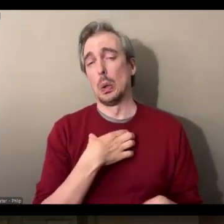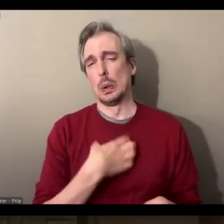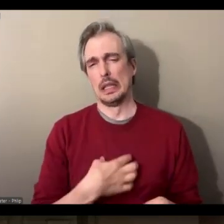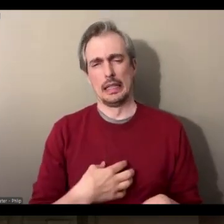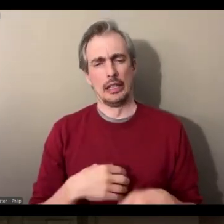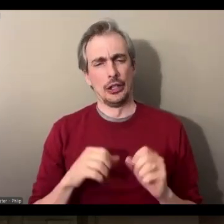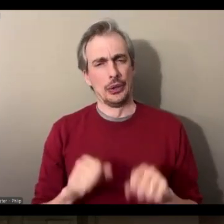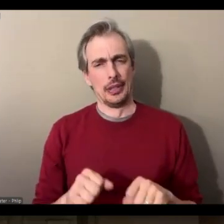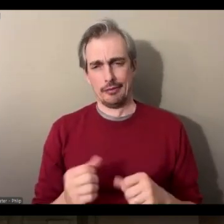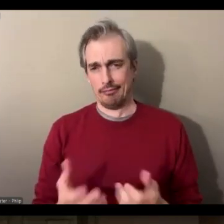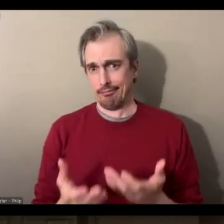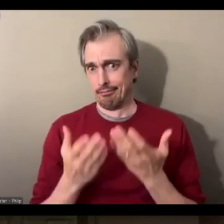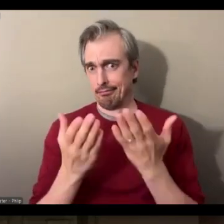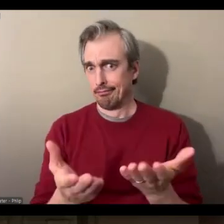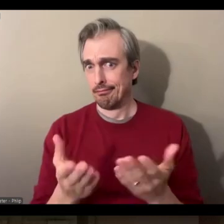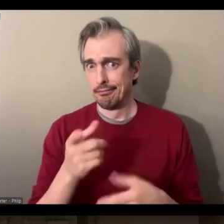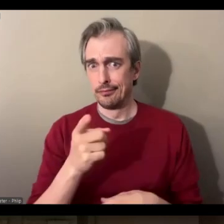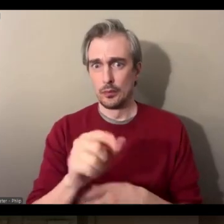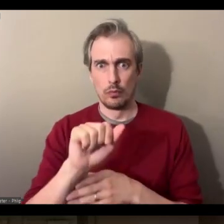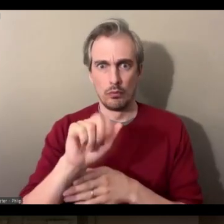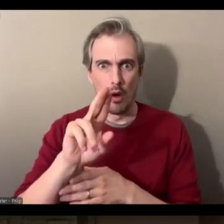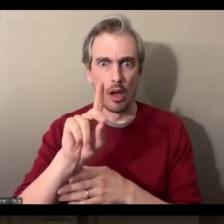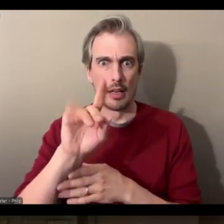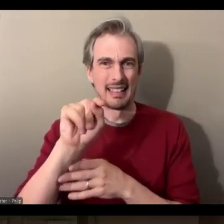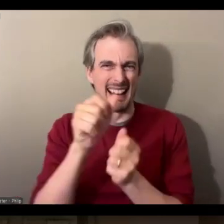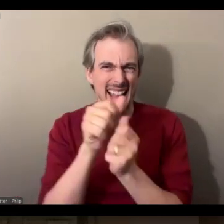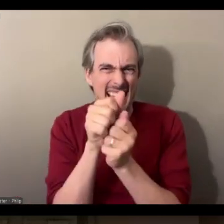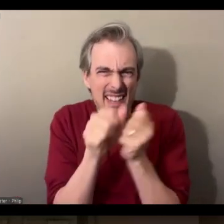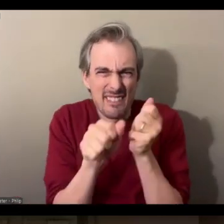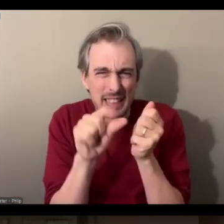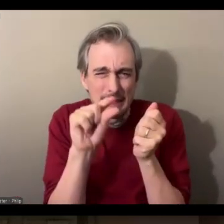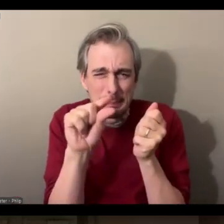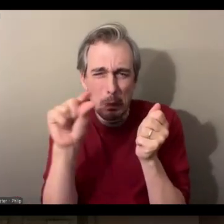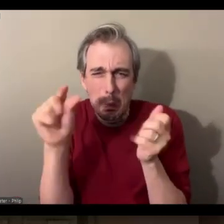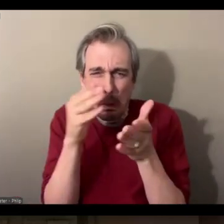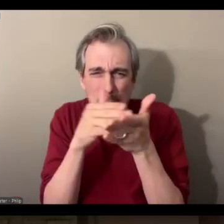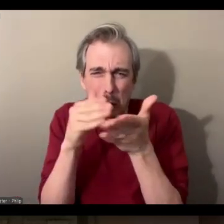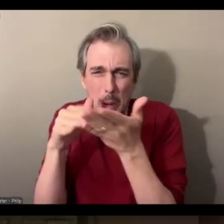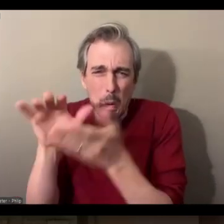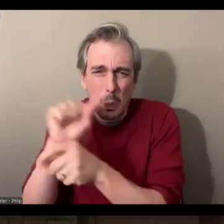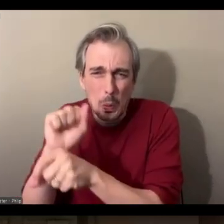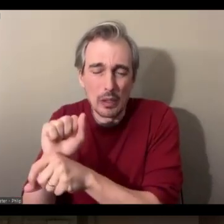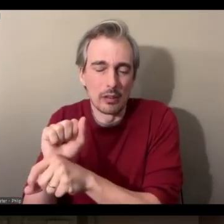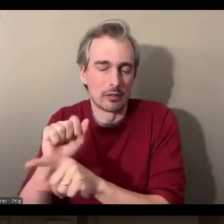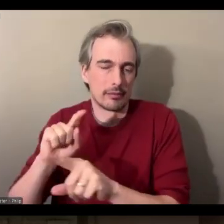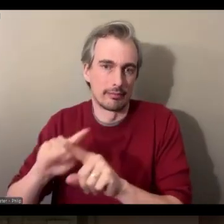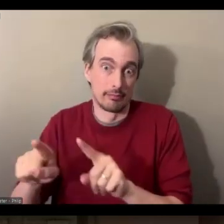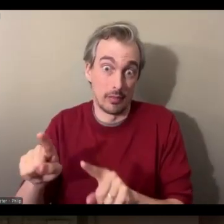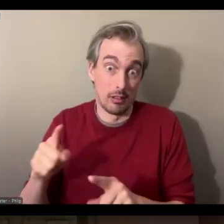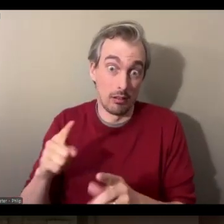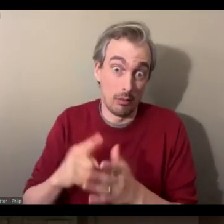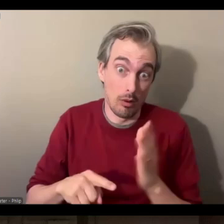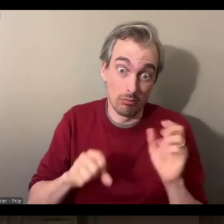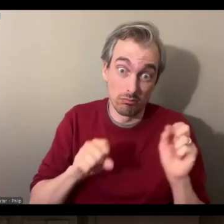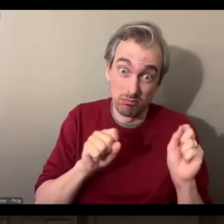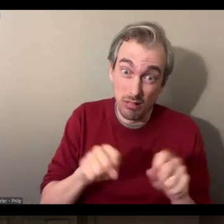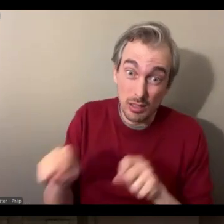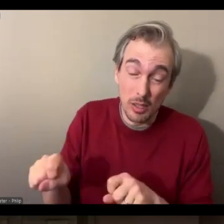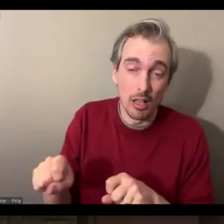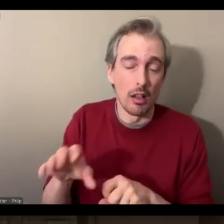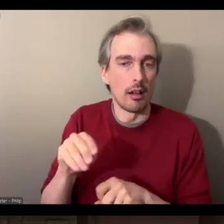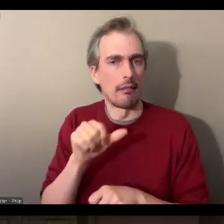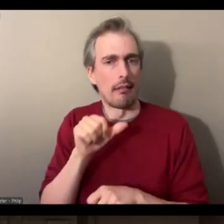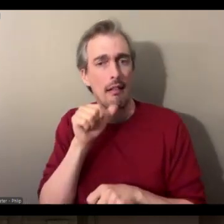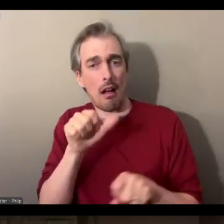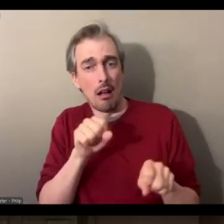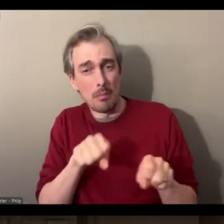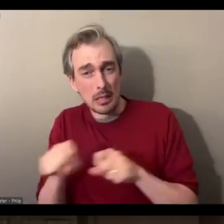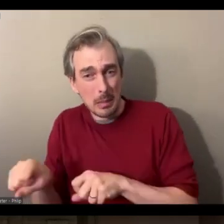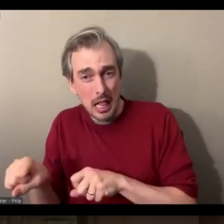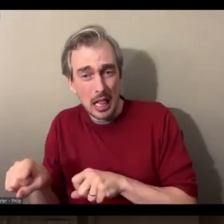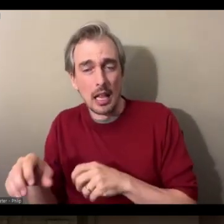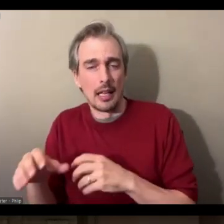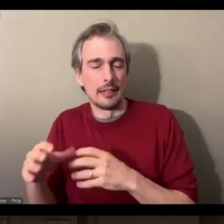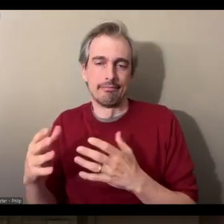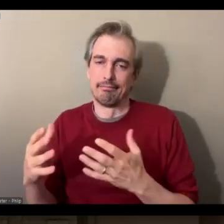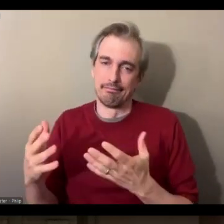not possible. Trying to do so, while doing a phase 1 to phase 2, would effectively mean by the time